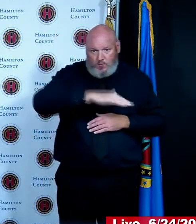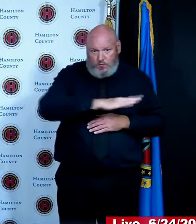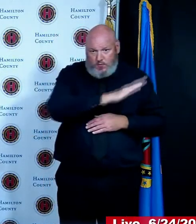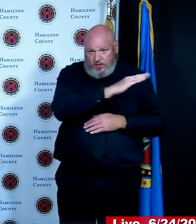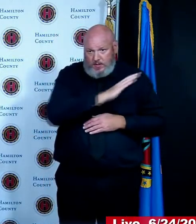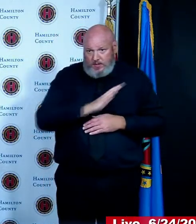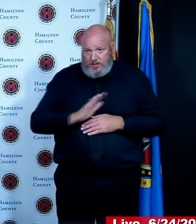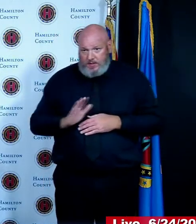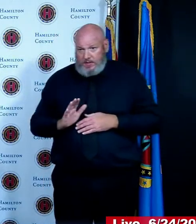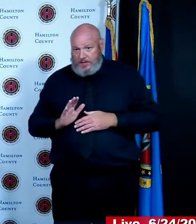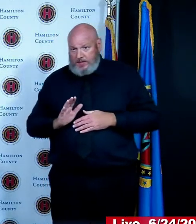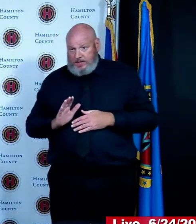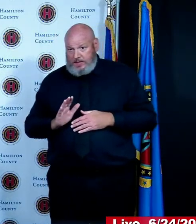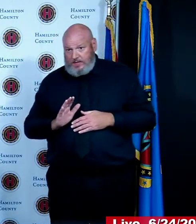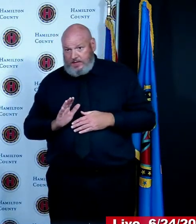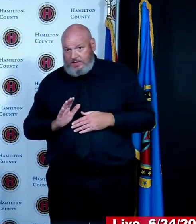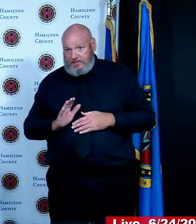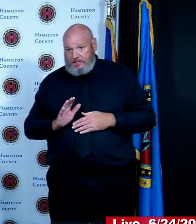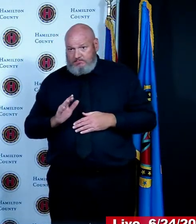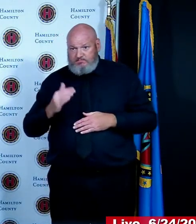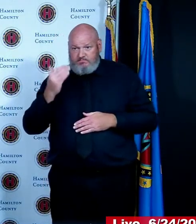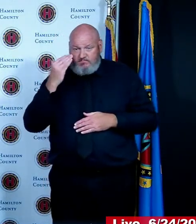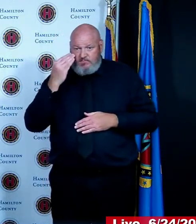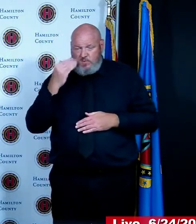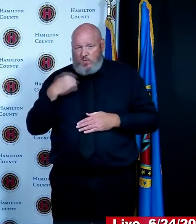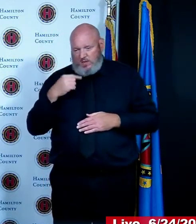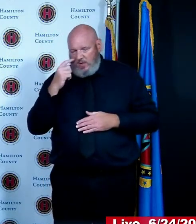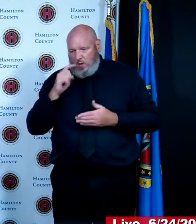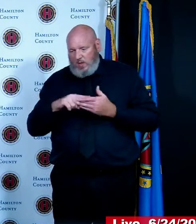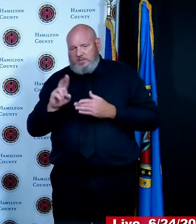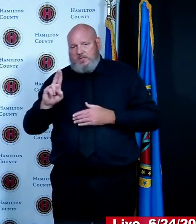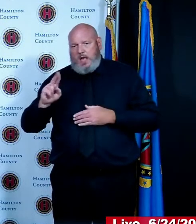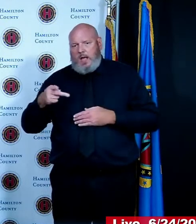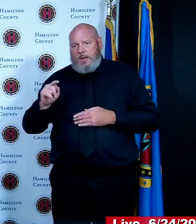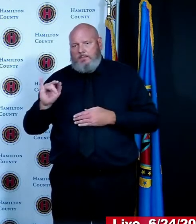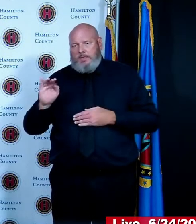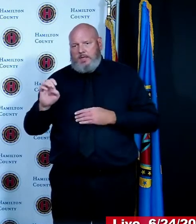it's a few additional cases which it's a trend in the wrong direction which is